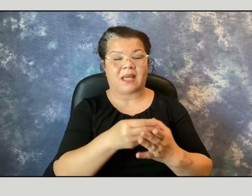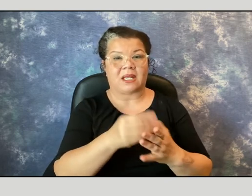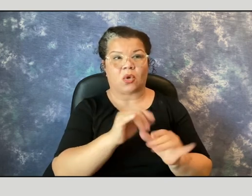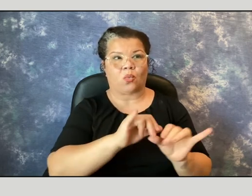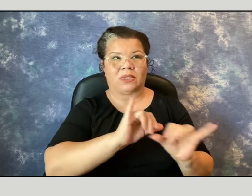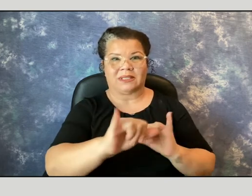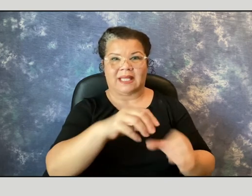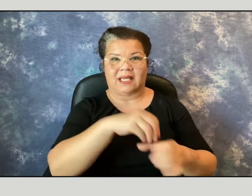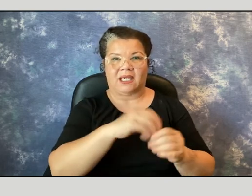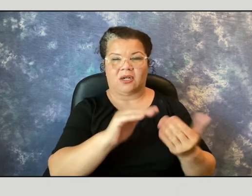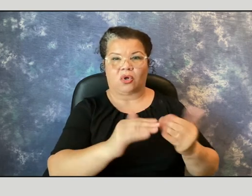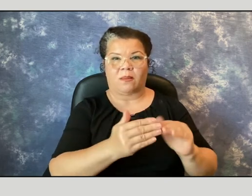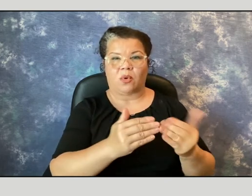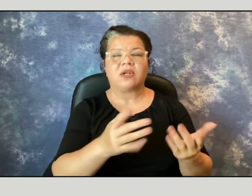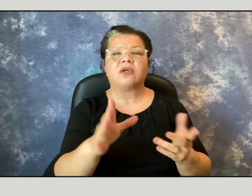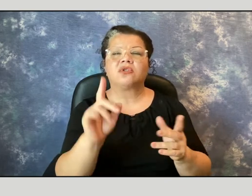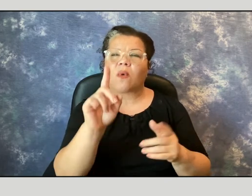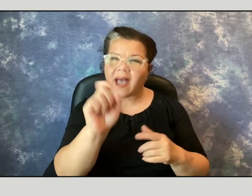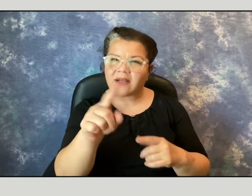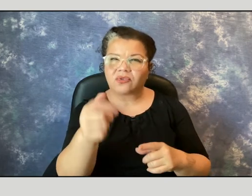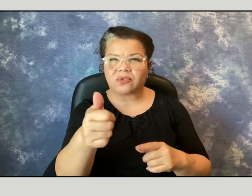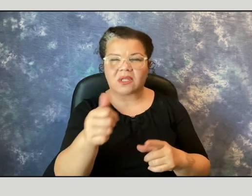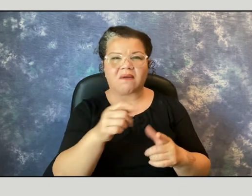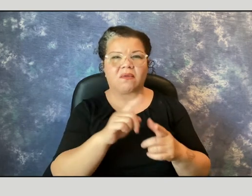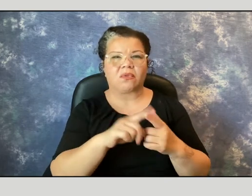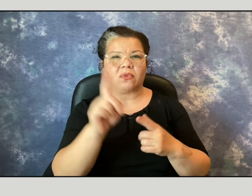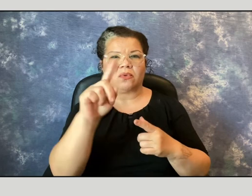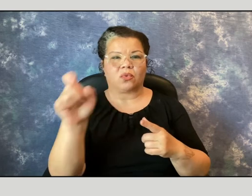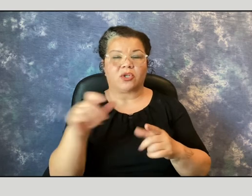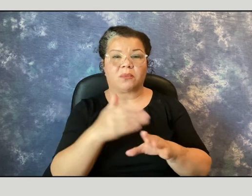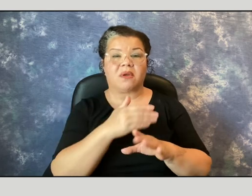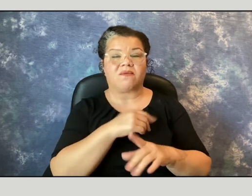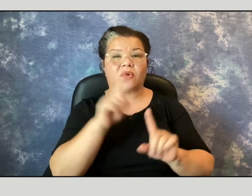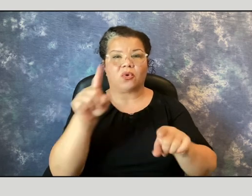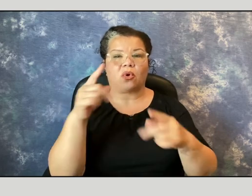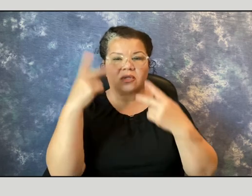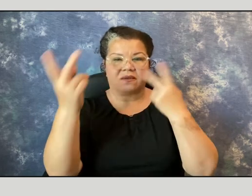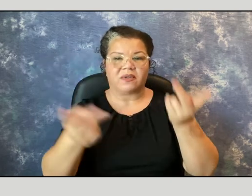asking yourselves those questions, and I promise I will ask them of myself as well.